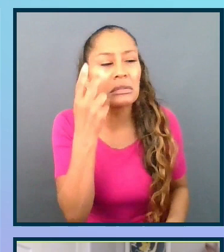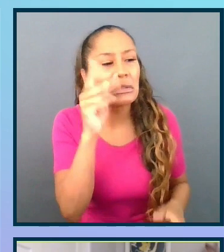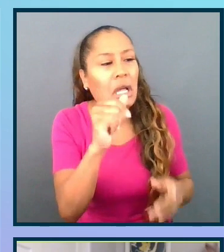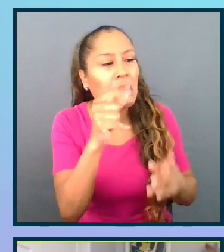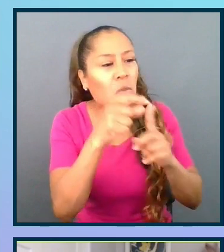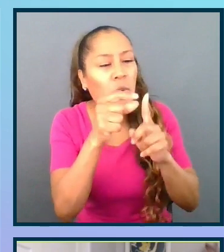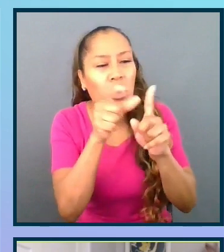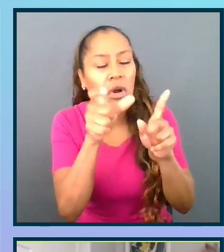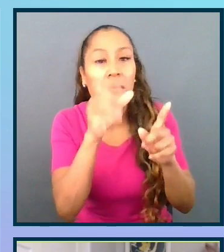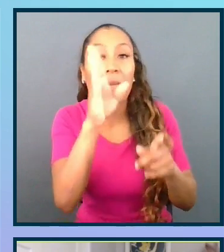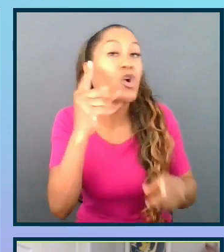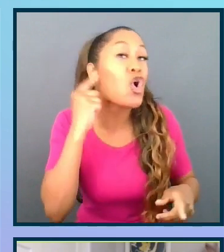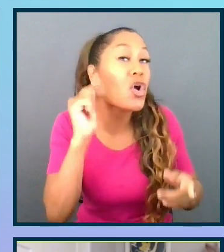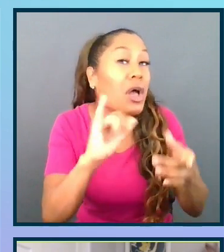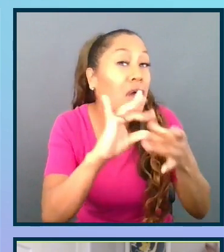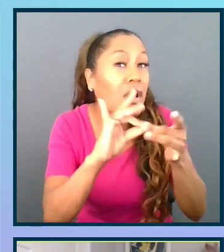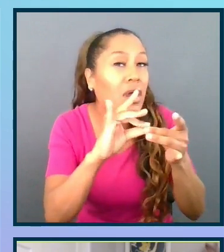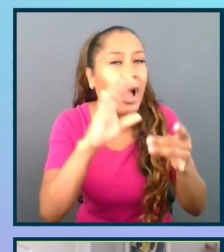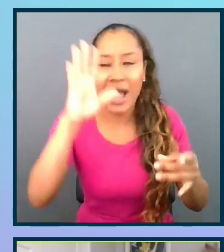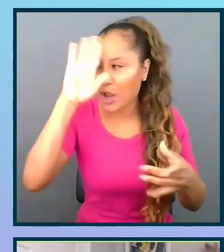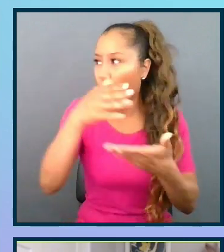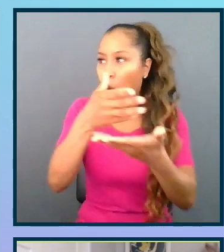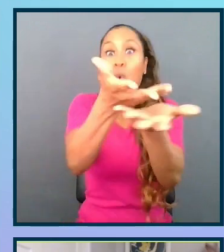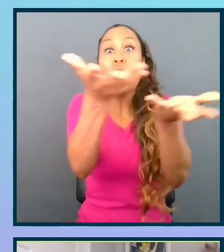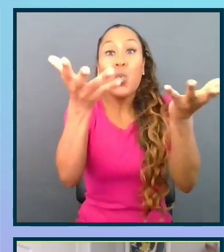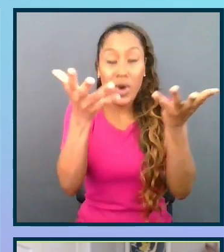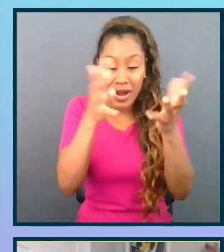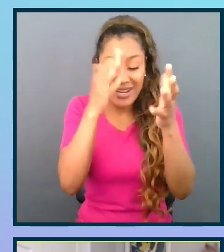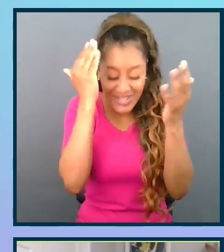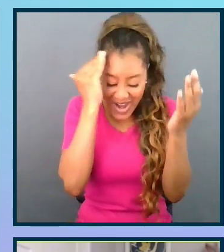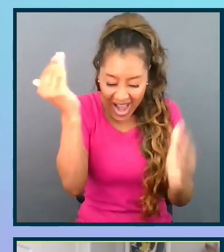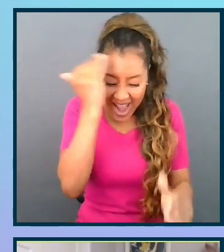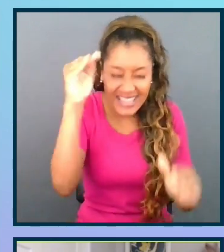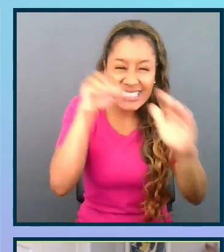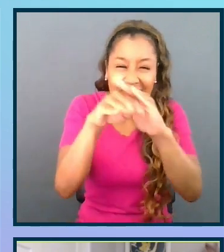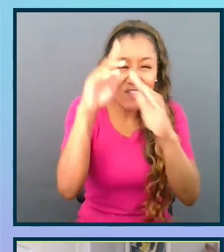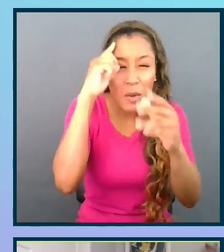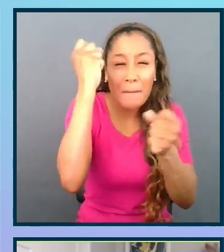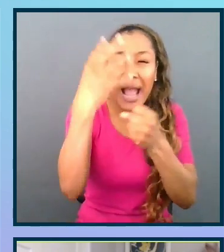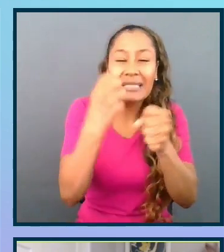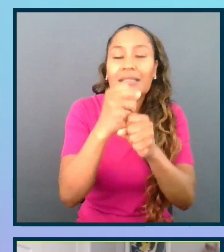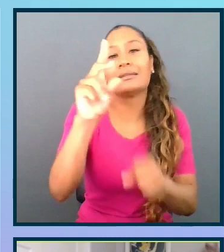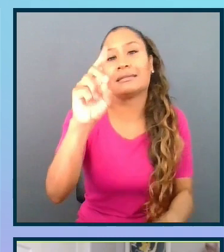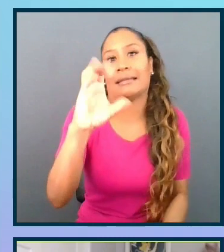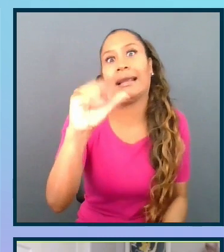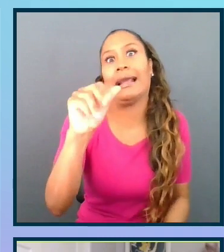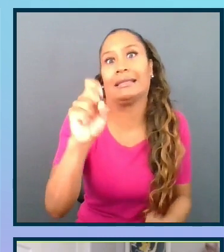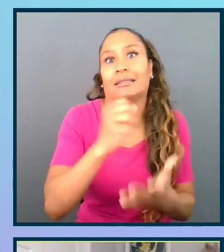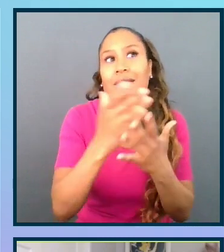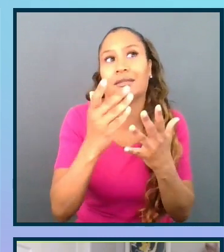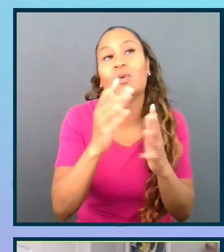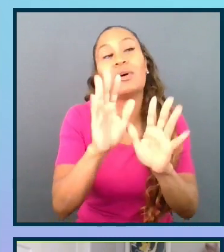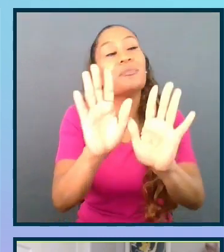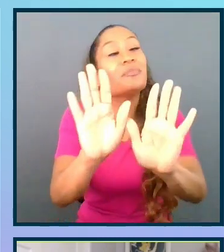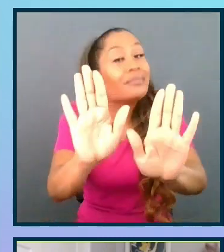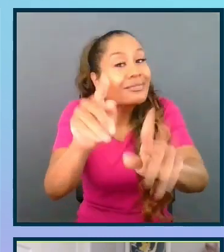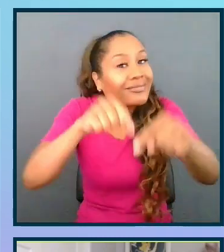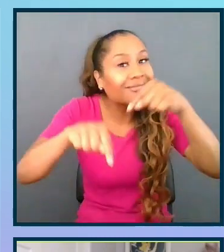Even though we've known about accessibility for decades. And rather I should say, not decades, but legally we've understood the implications